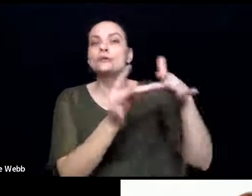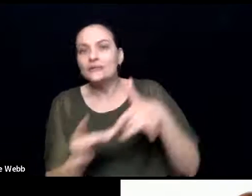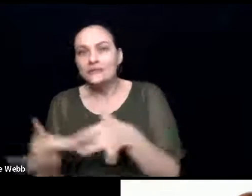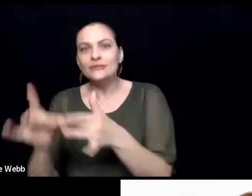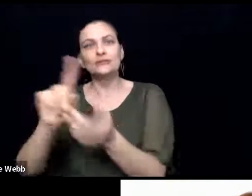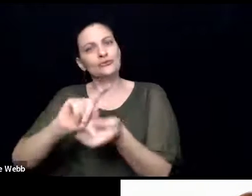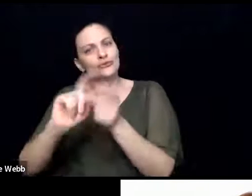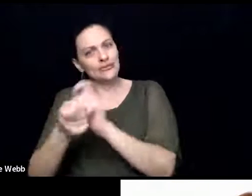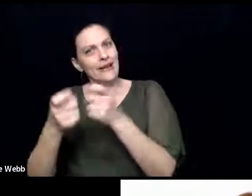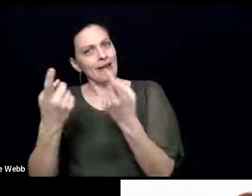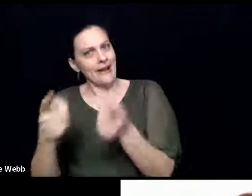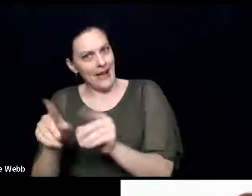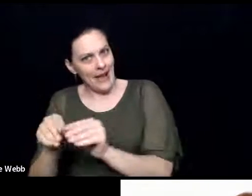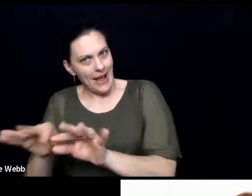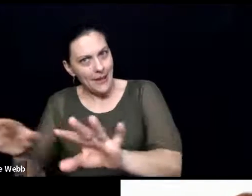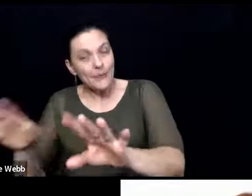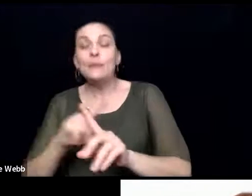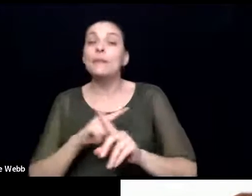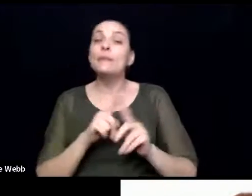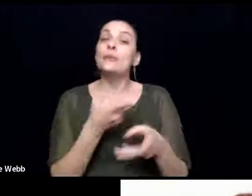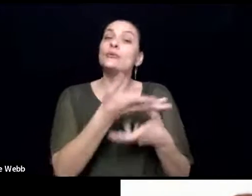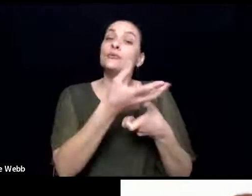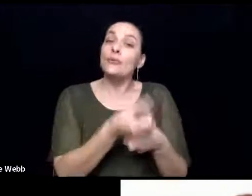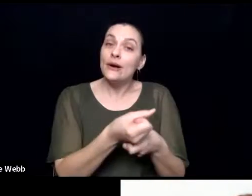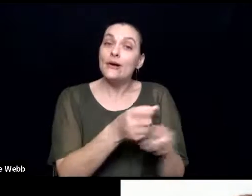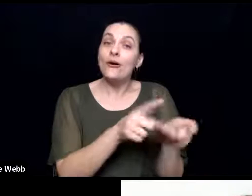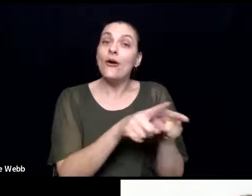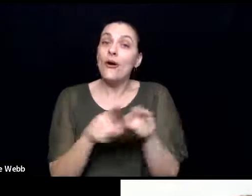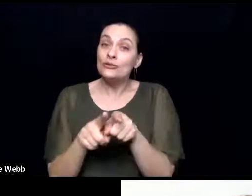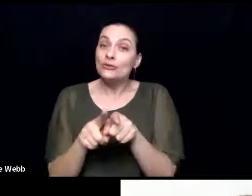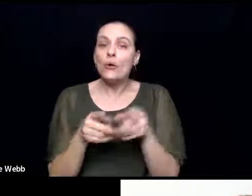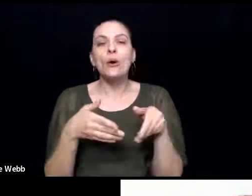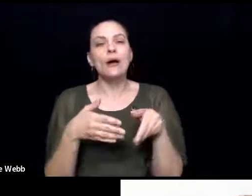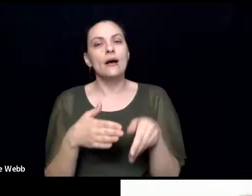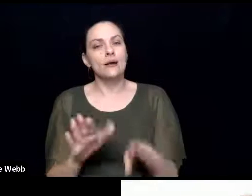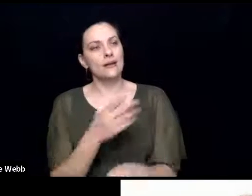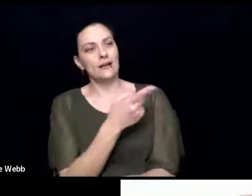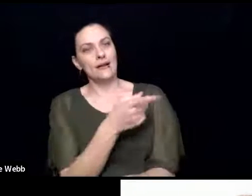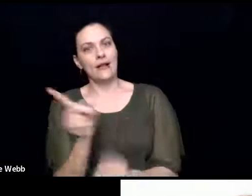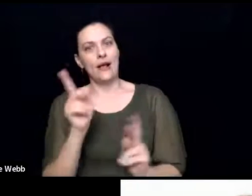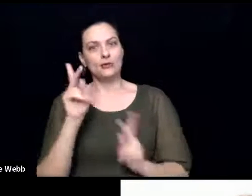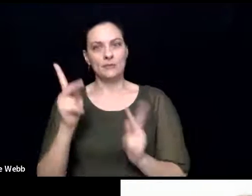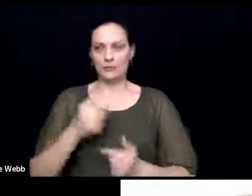tell their truth. And not feel like they are going to get beat up for it.